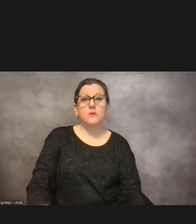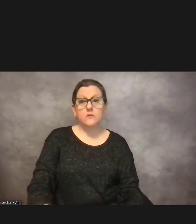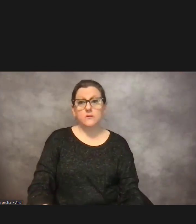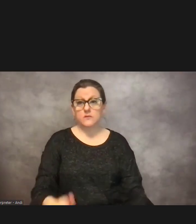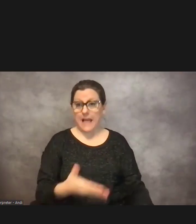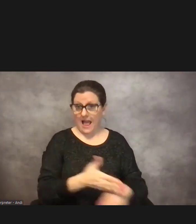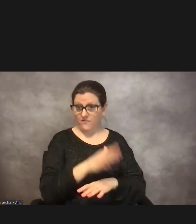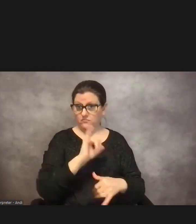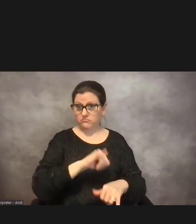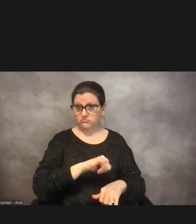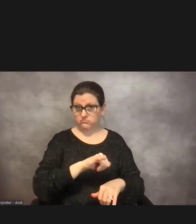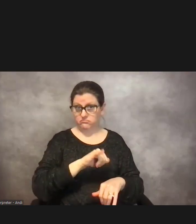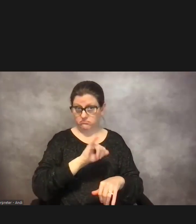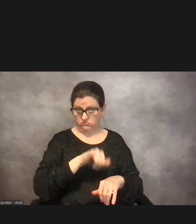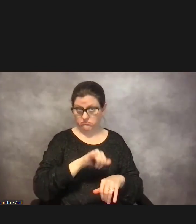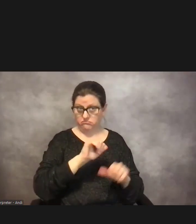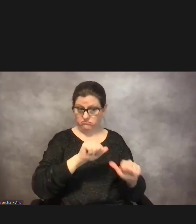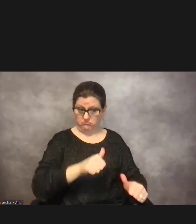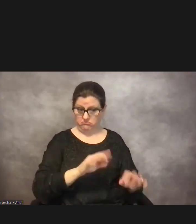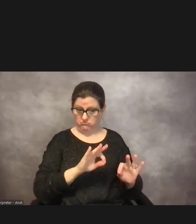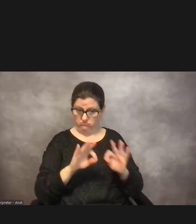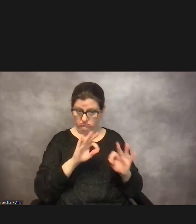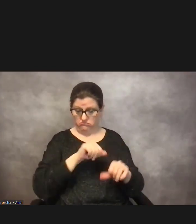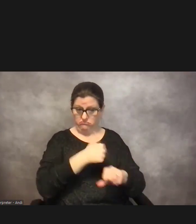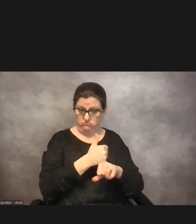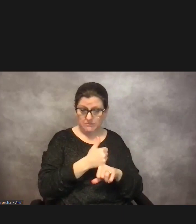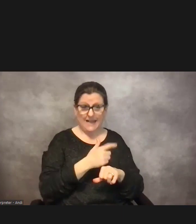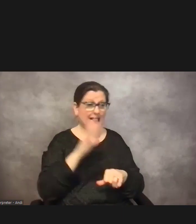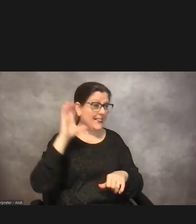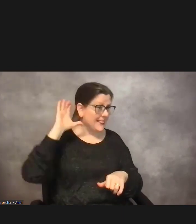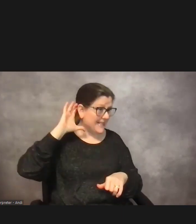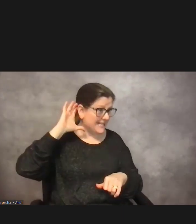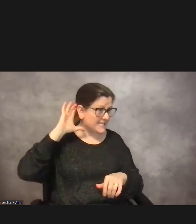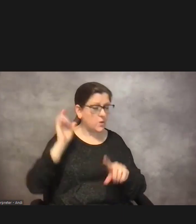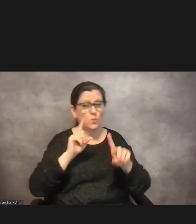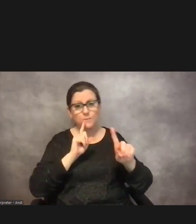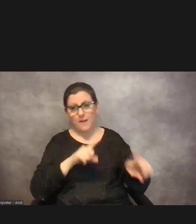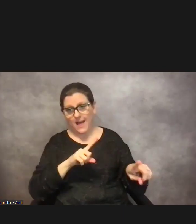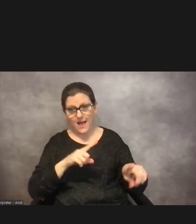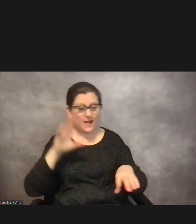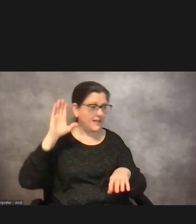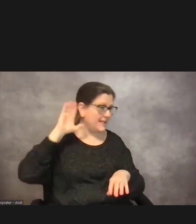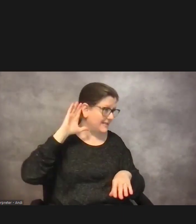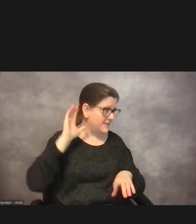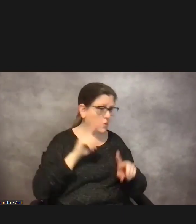Once it is, then, during that screening process, this listen and